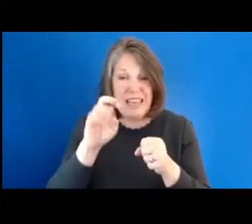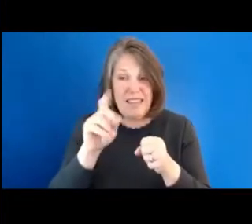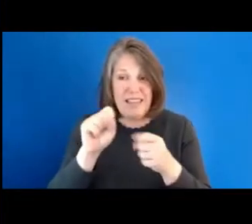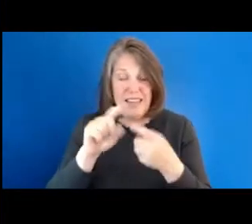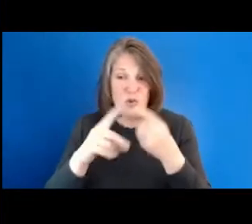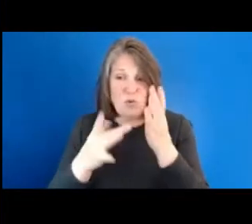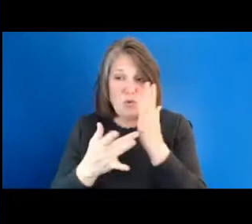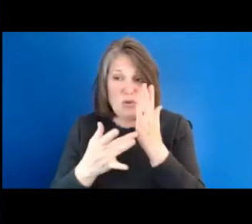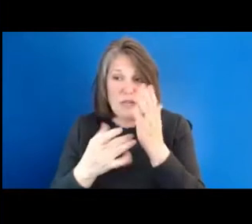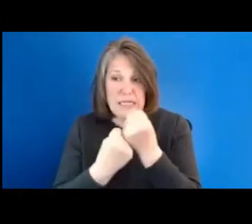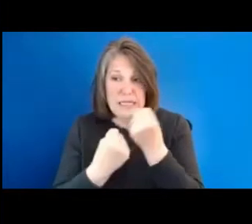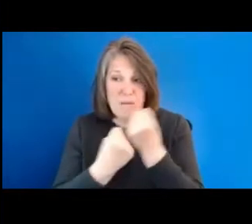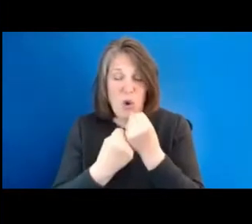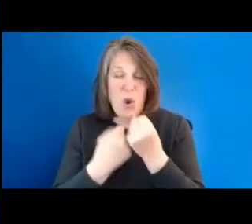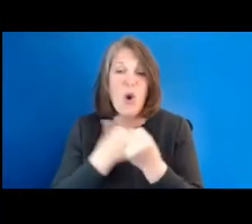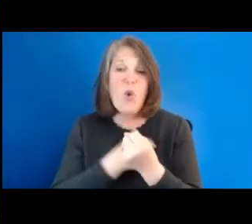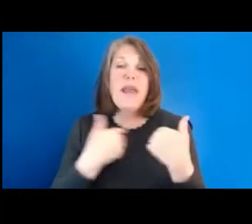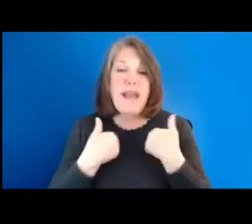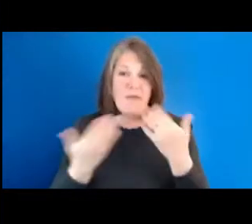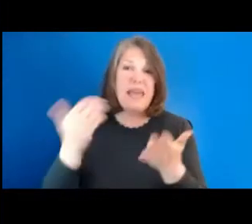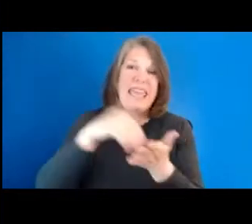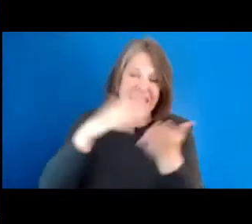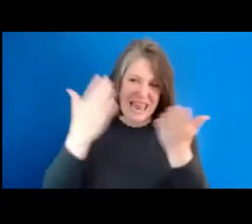support. 16:40:02 We have them again here, our tutorials,